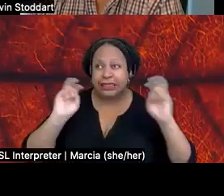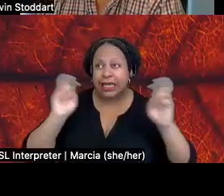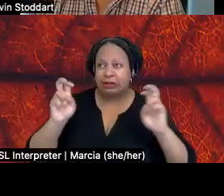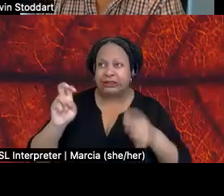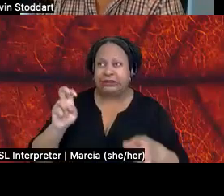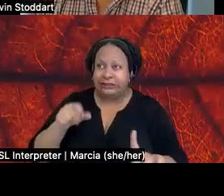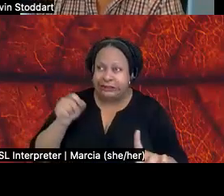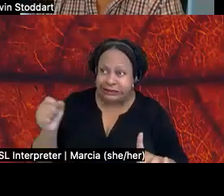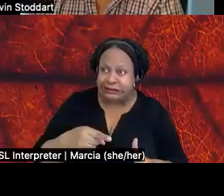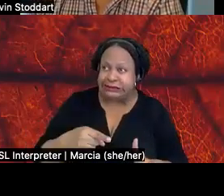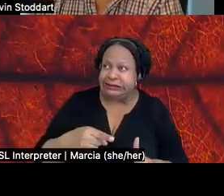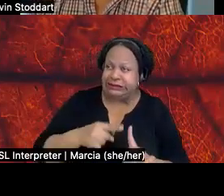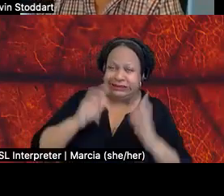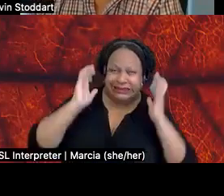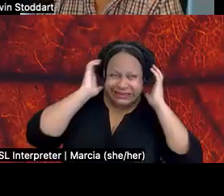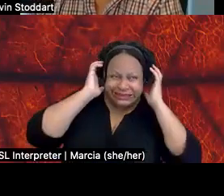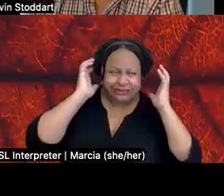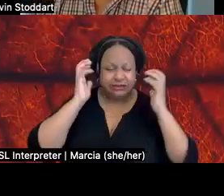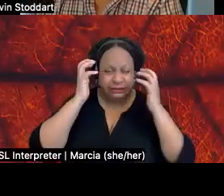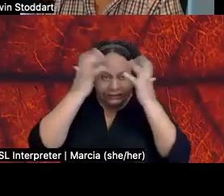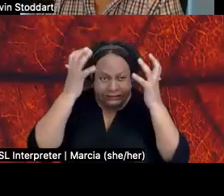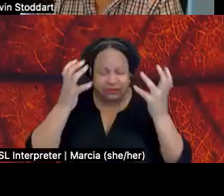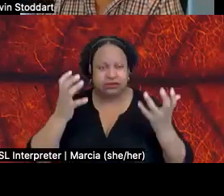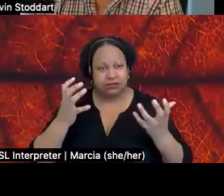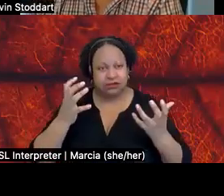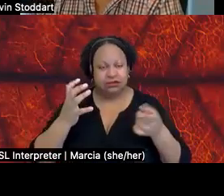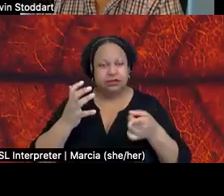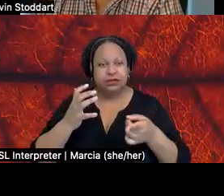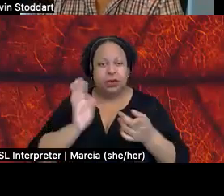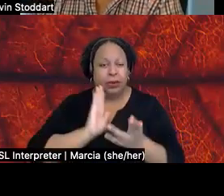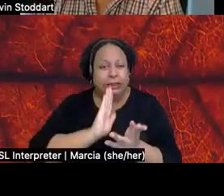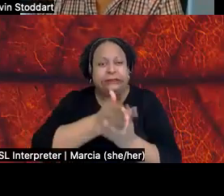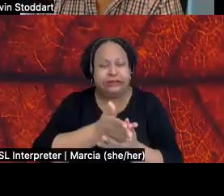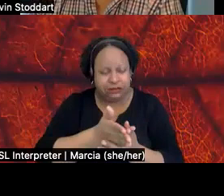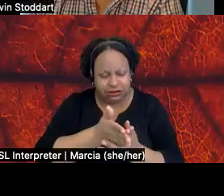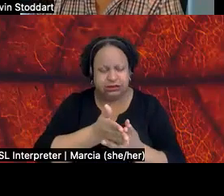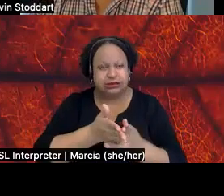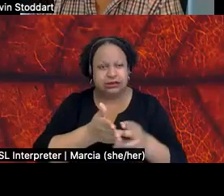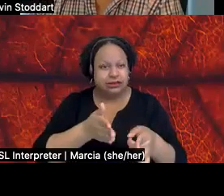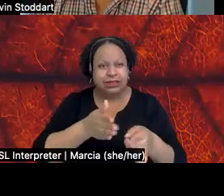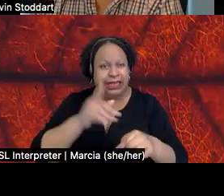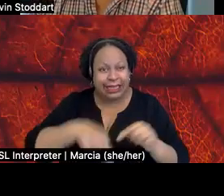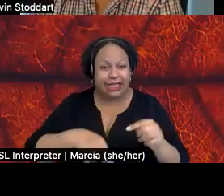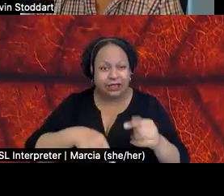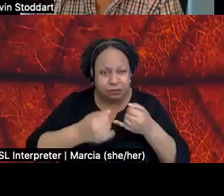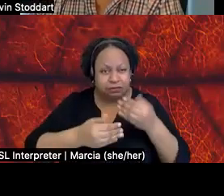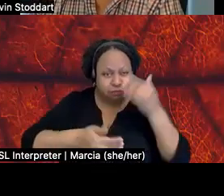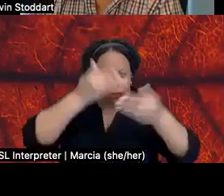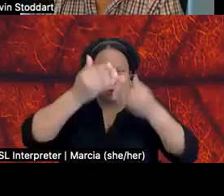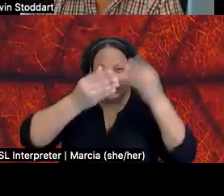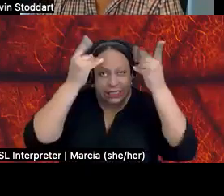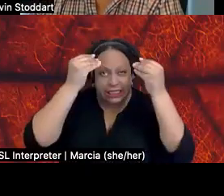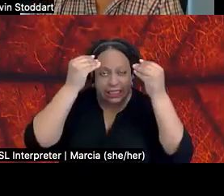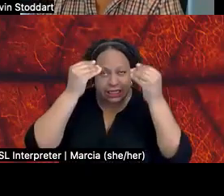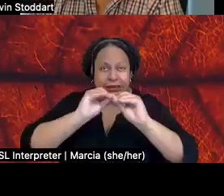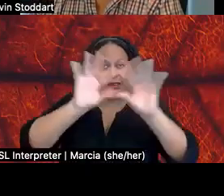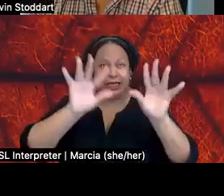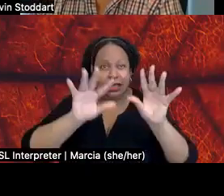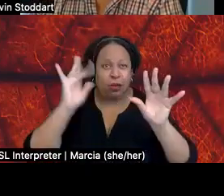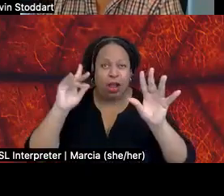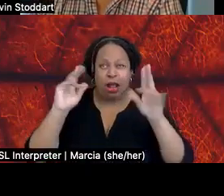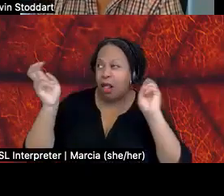which can impair our ability to process information in an auditory way.